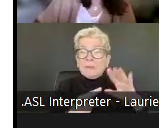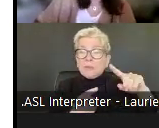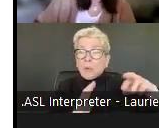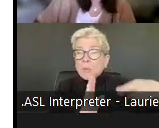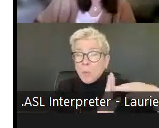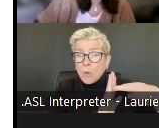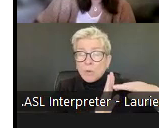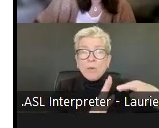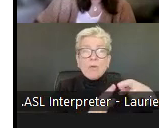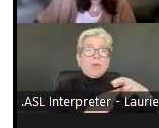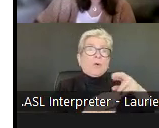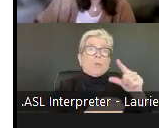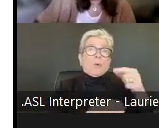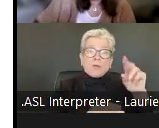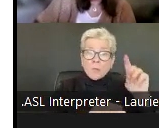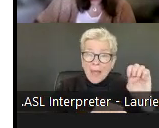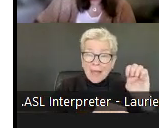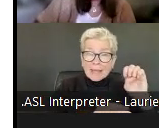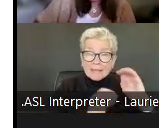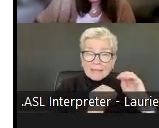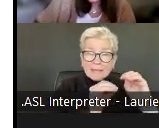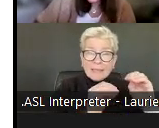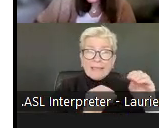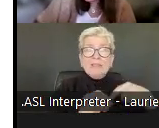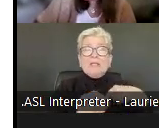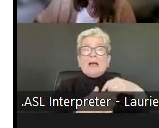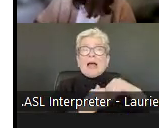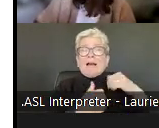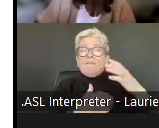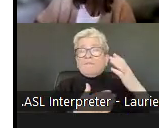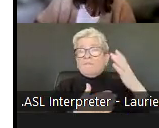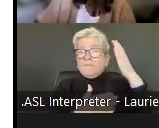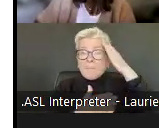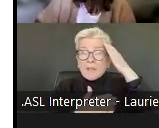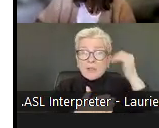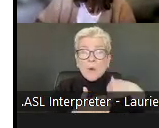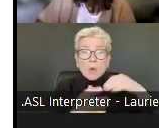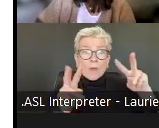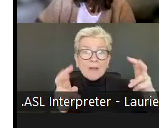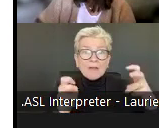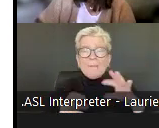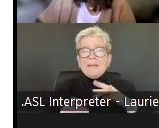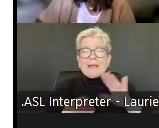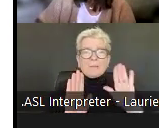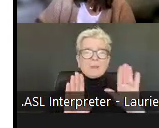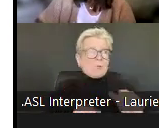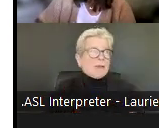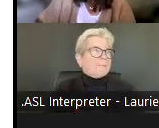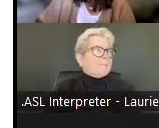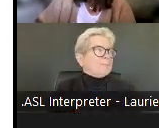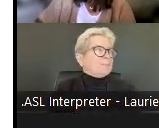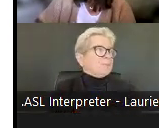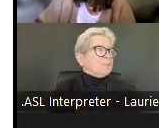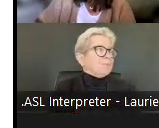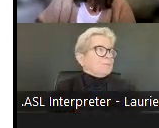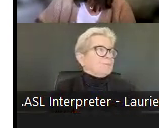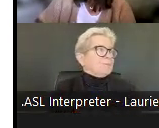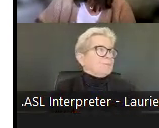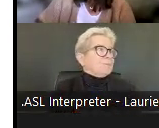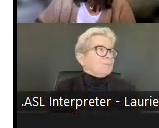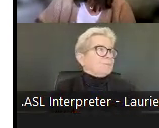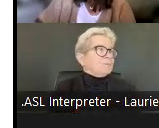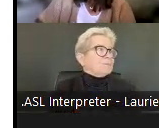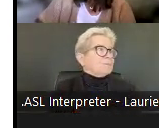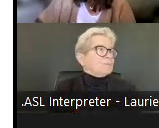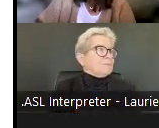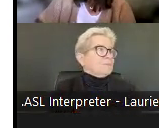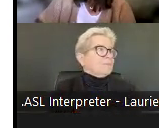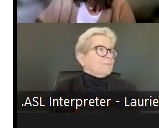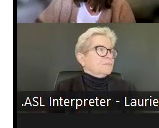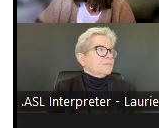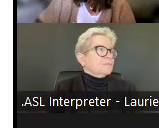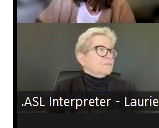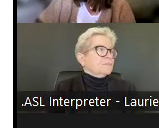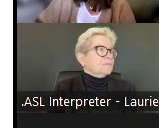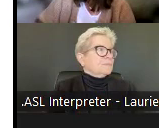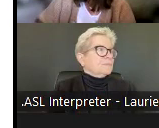what grade band you're in, and how familiar you are with our topic that would be awesome.